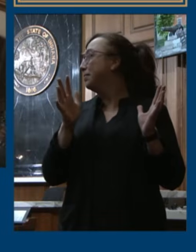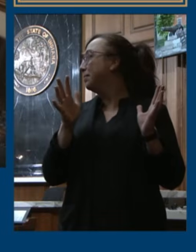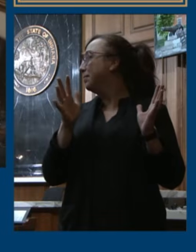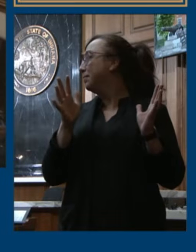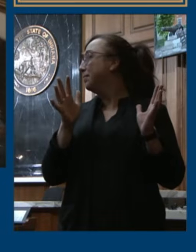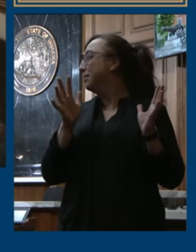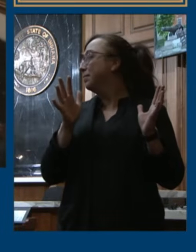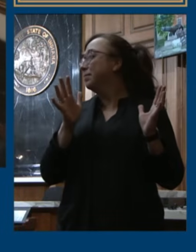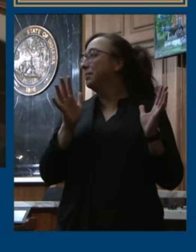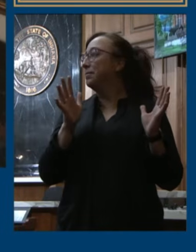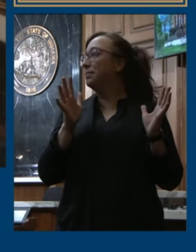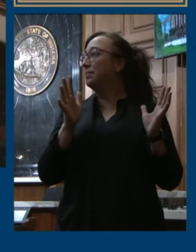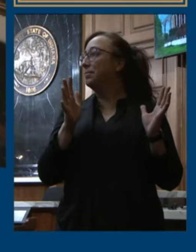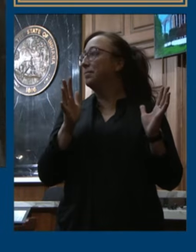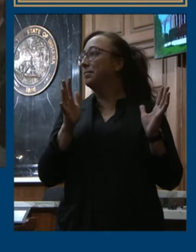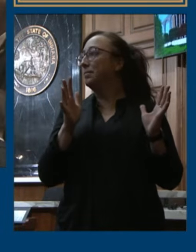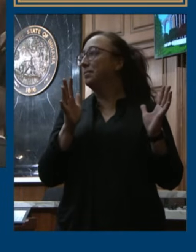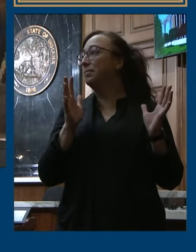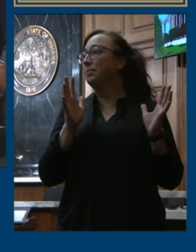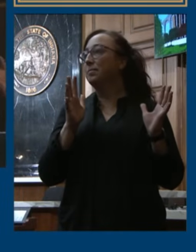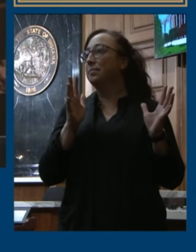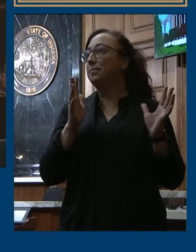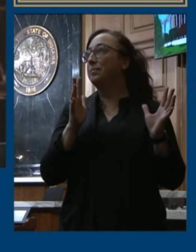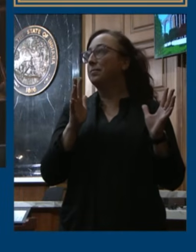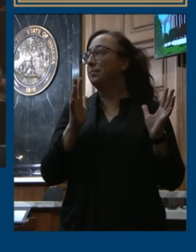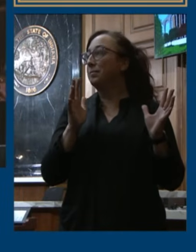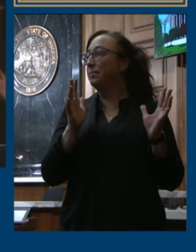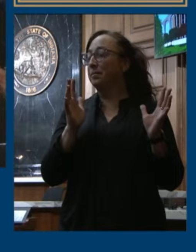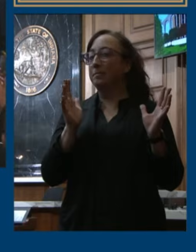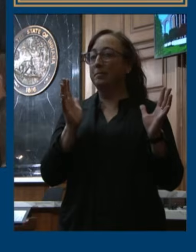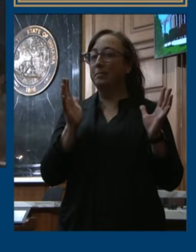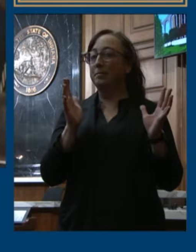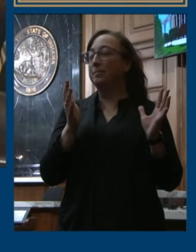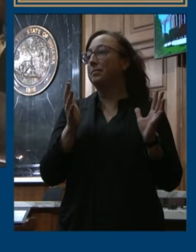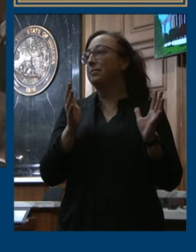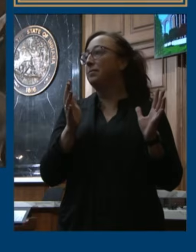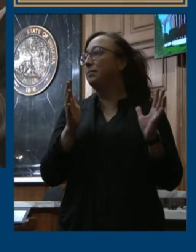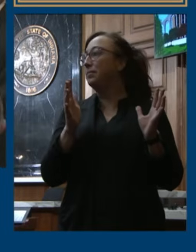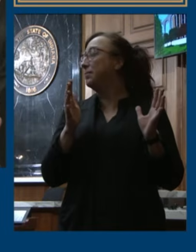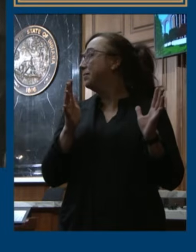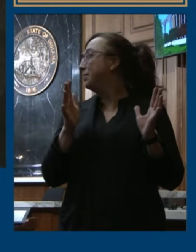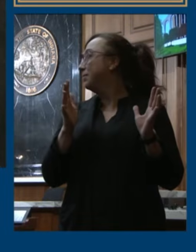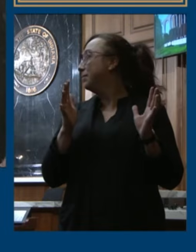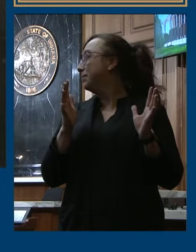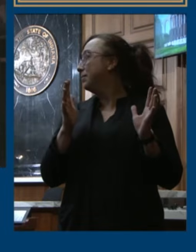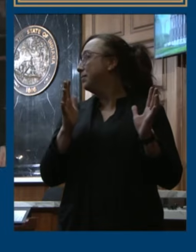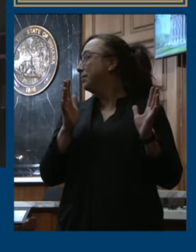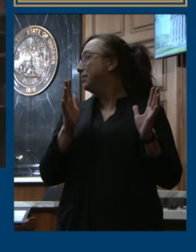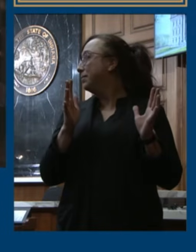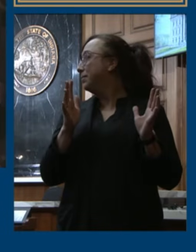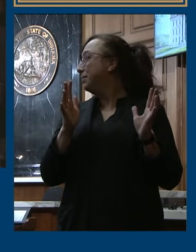AND DEREK MOLTER. AND THE COURT OF APPEALS JUDGES, CHIEF JUDGE ELIZABETH TAVITAS,